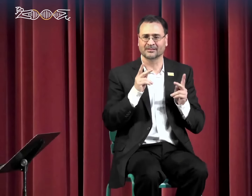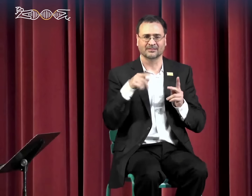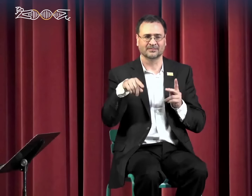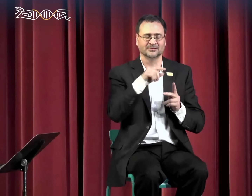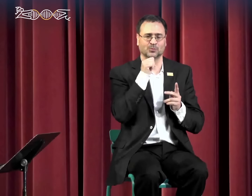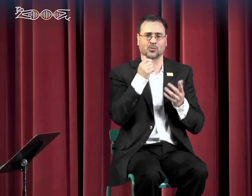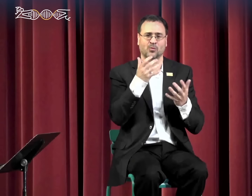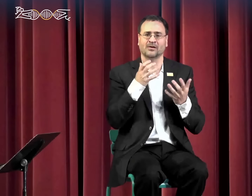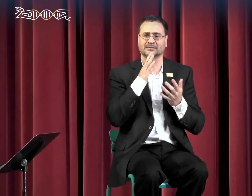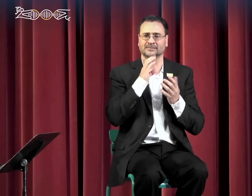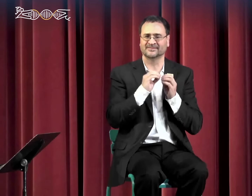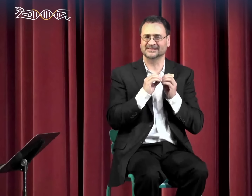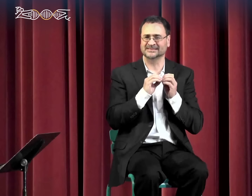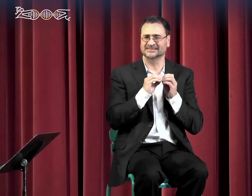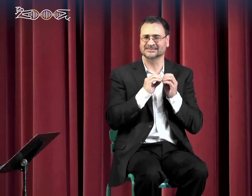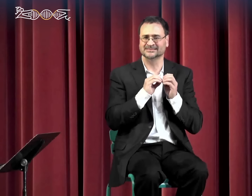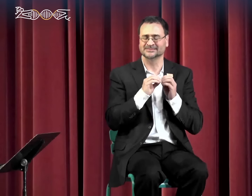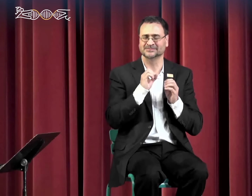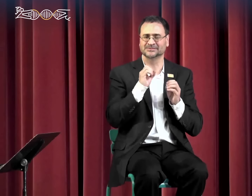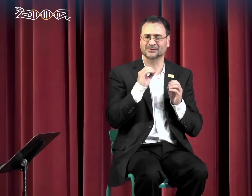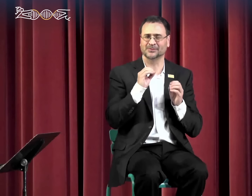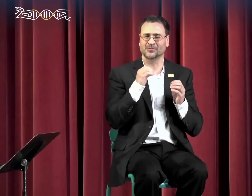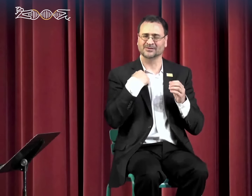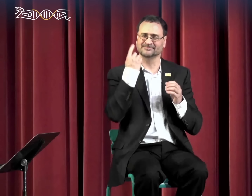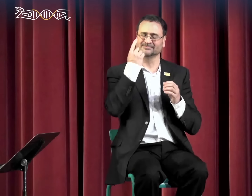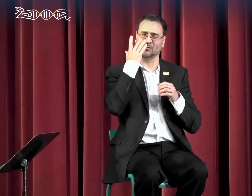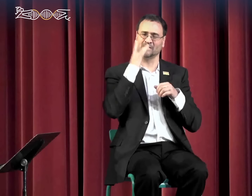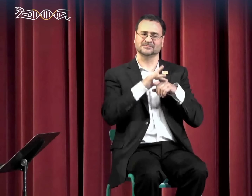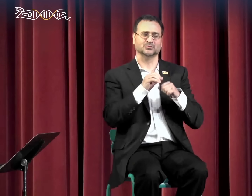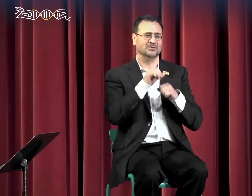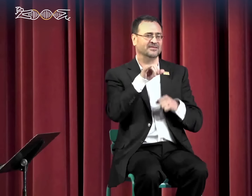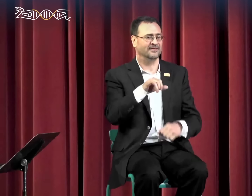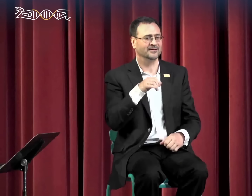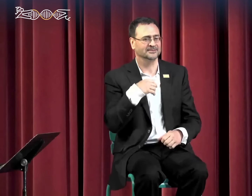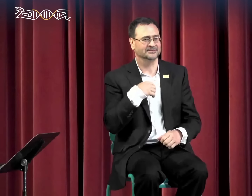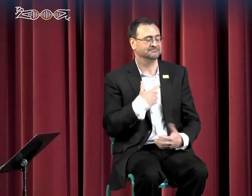Deaf plus individuals are very happy successful people and that's why this